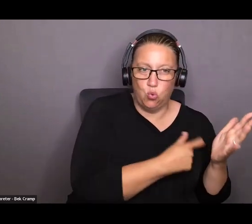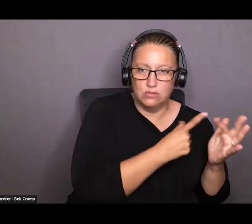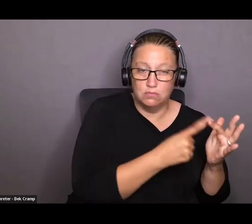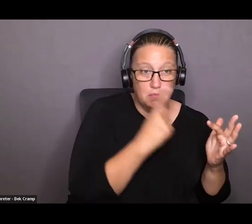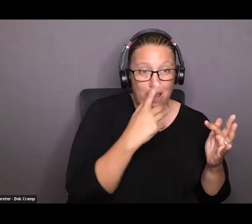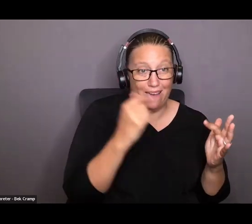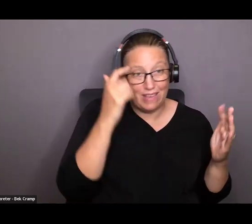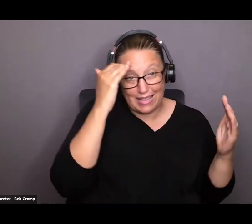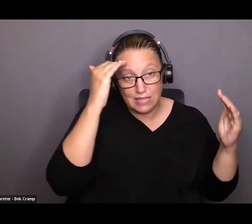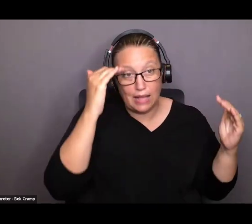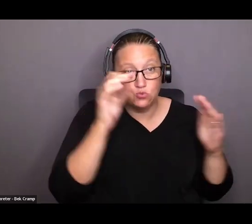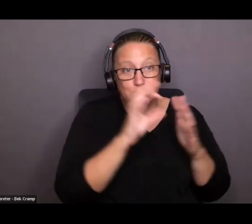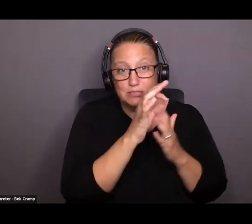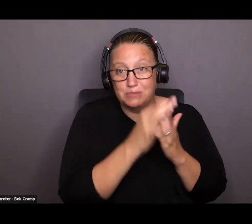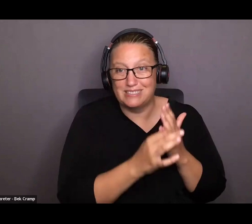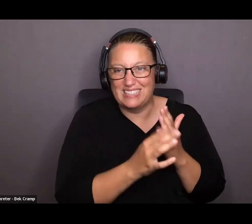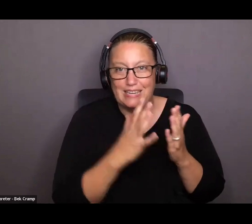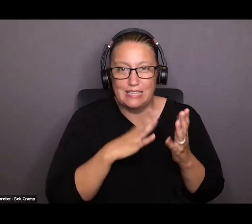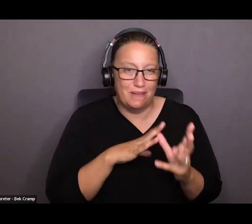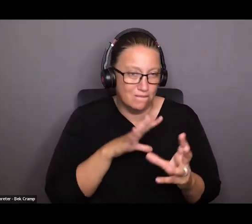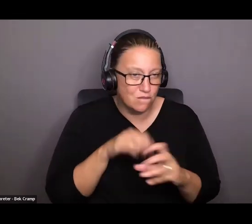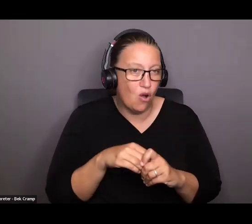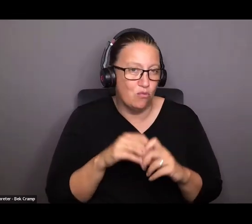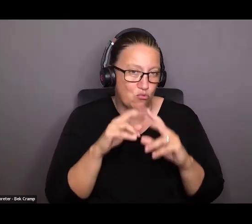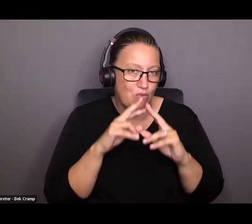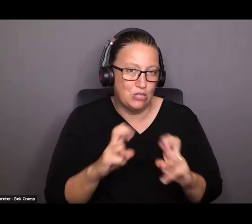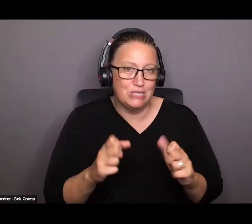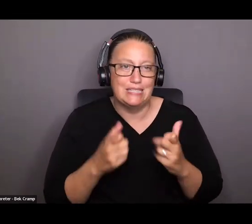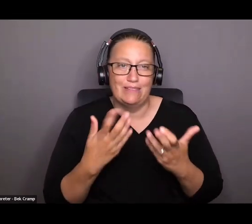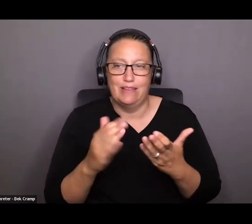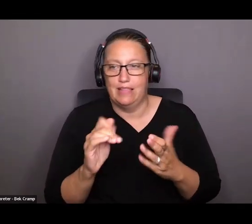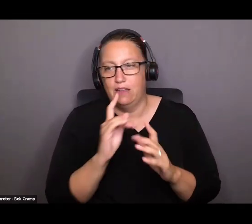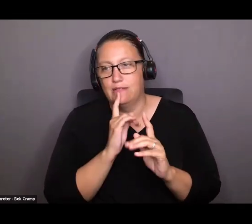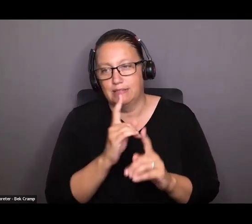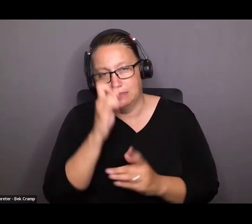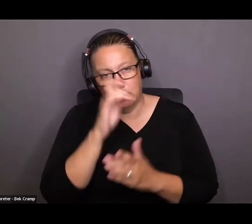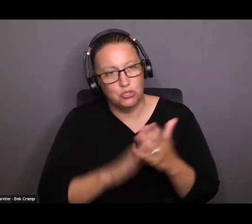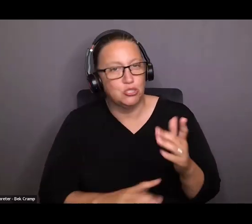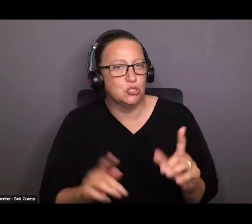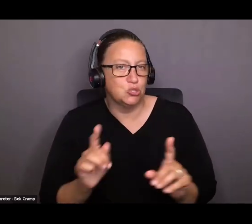are involved in that research and giving their experiences as well. But that overall, you know,